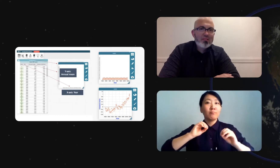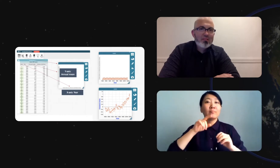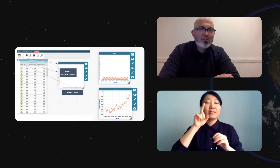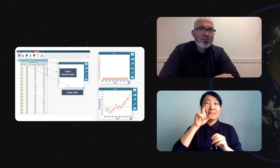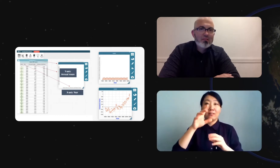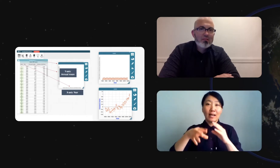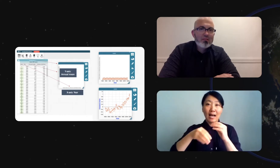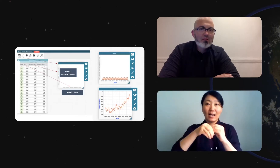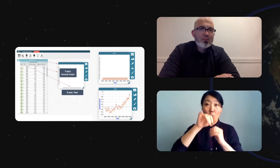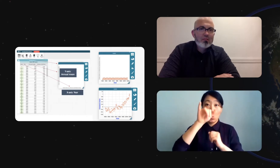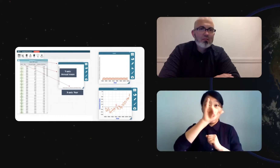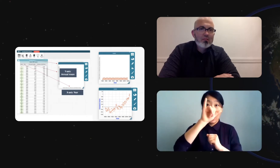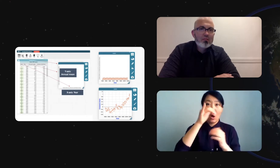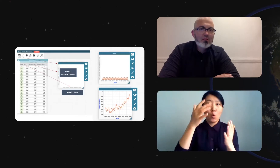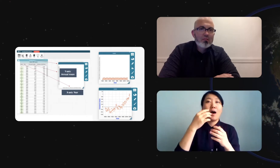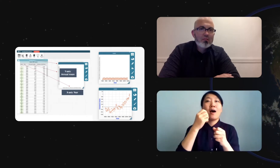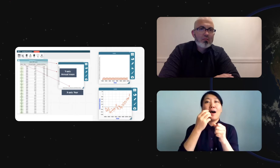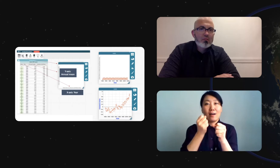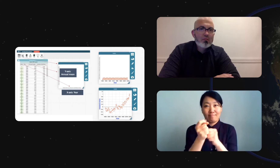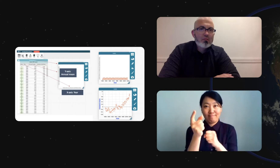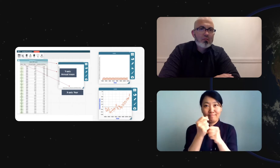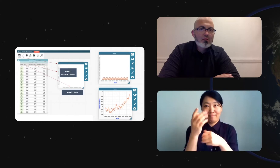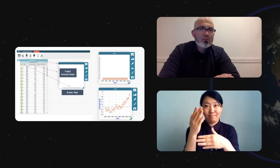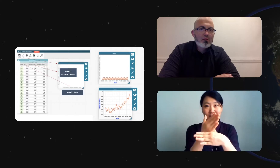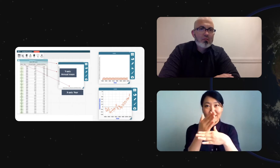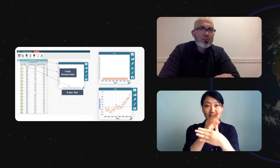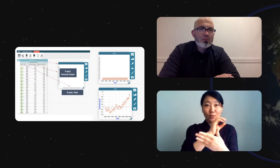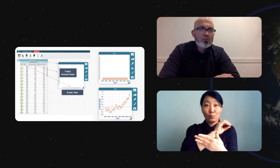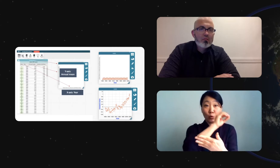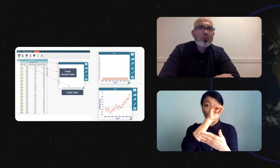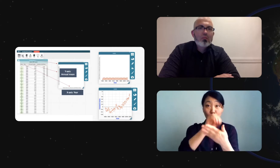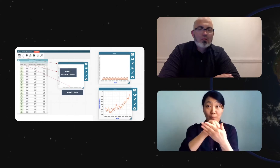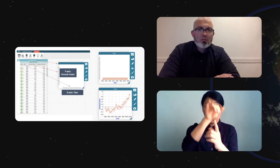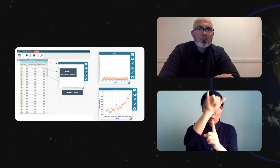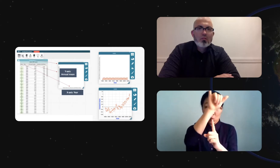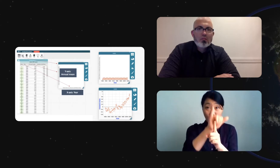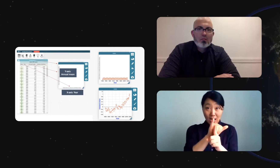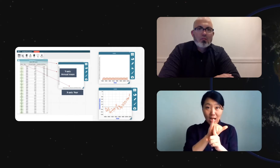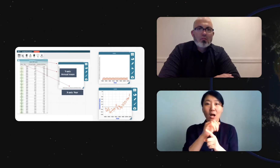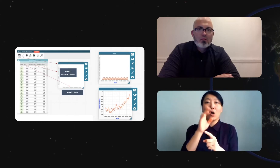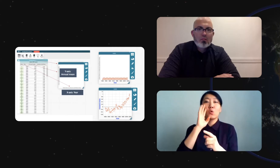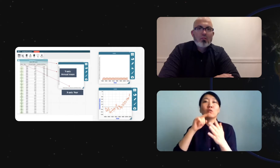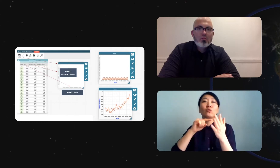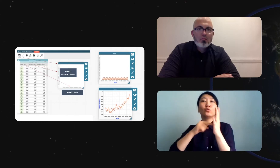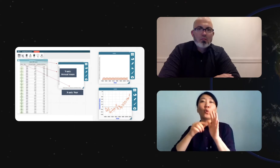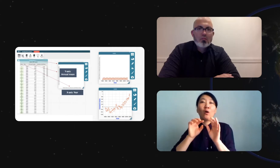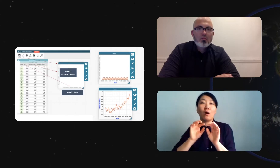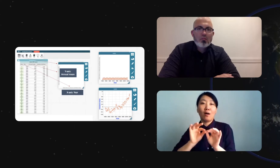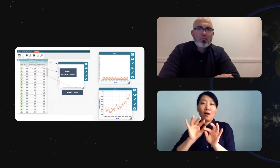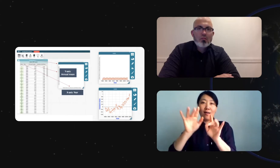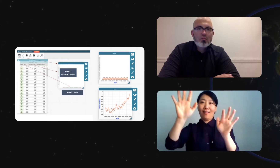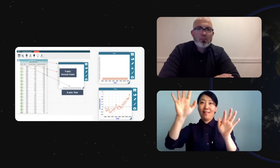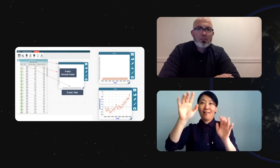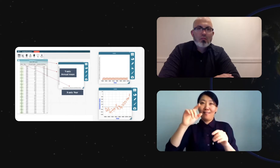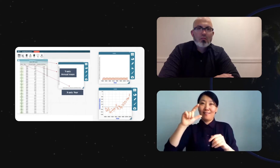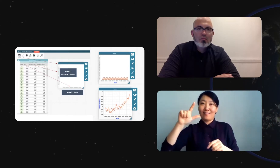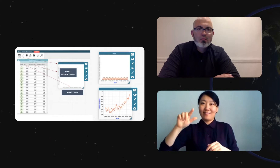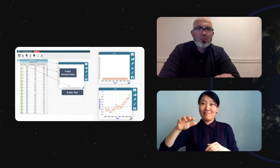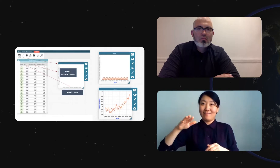At this point, there's nothing on the Y-axis because that'll show all of the information